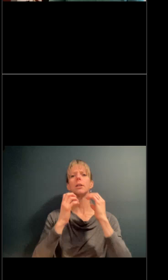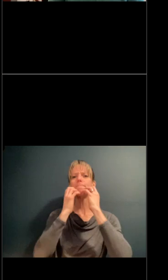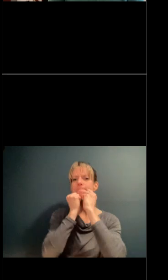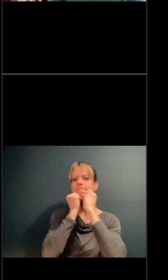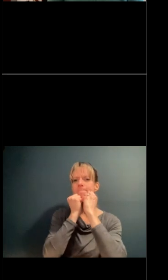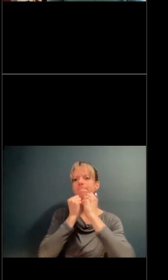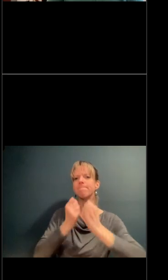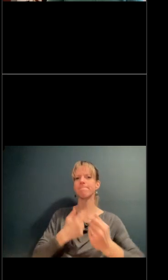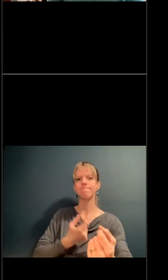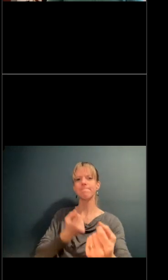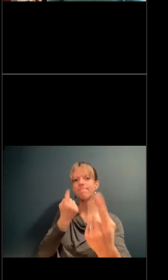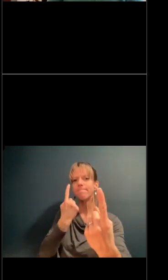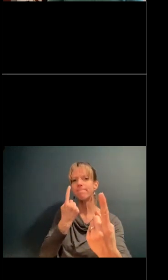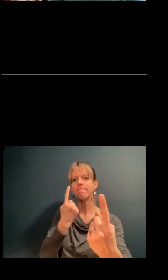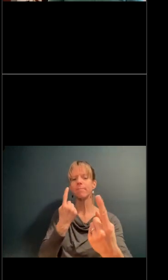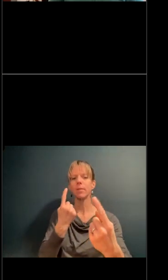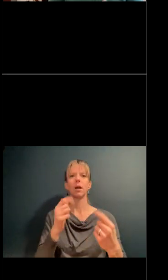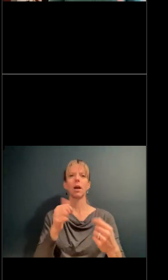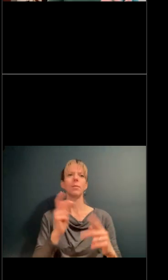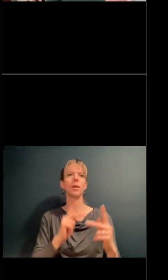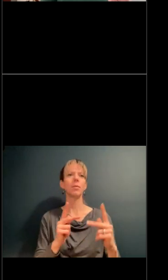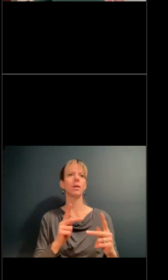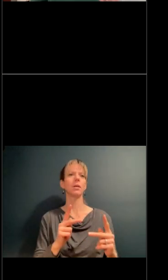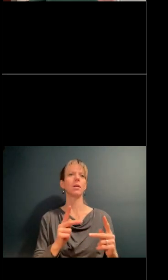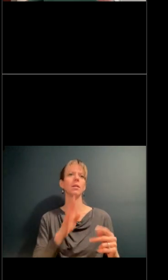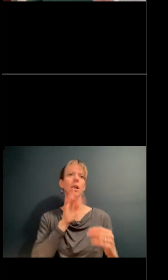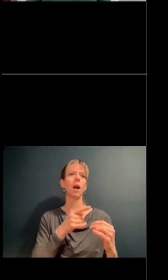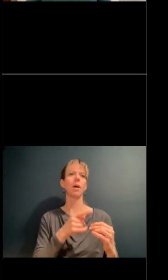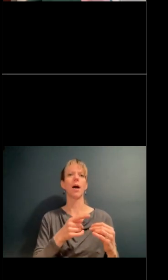Most of the families talk about their son or daughter being bothered,